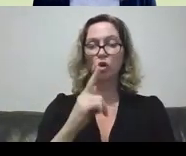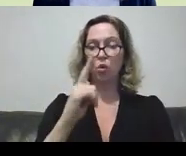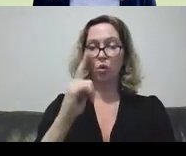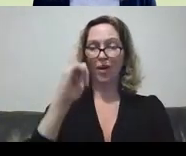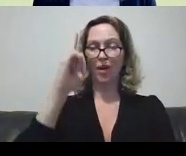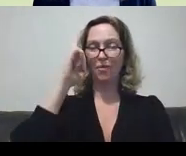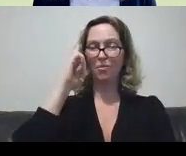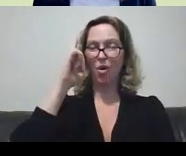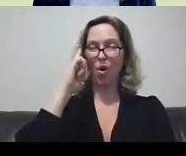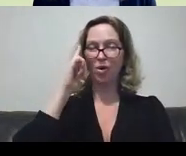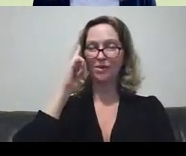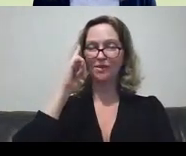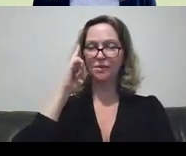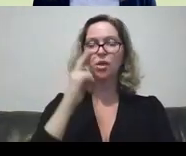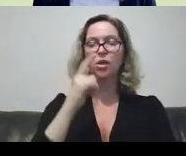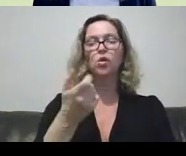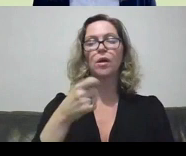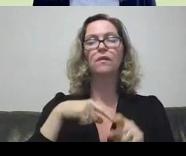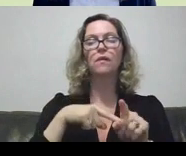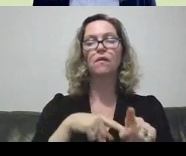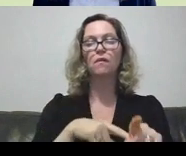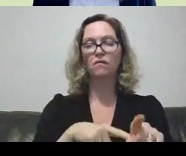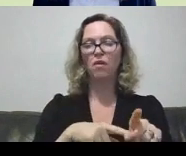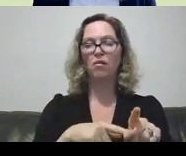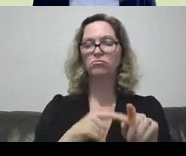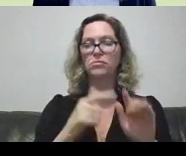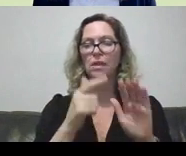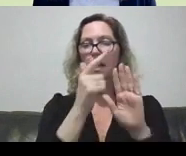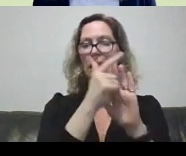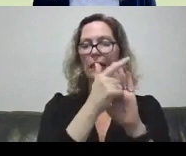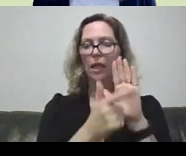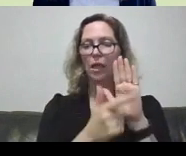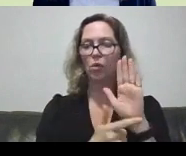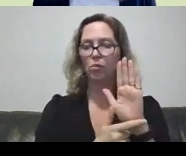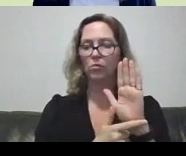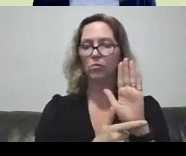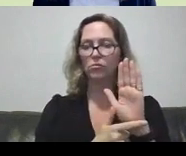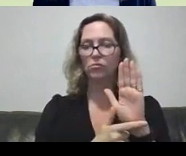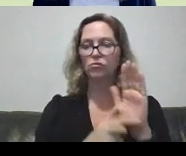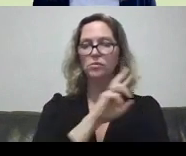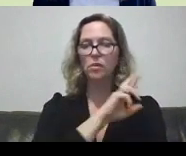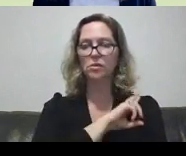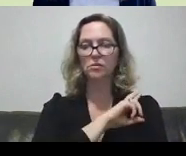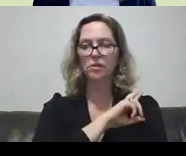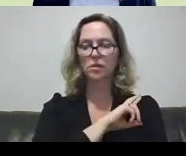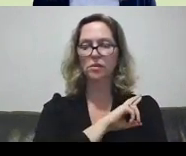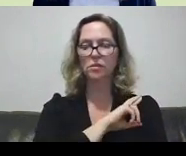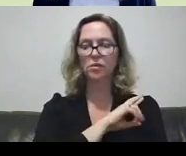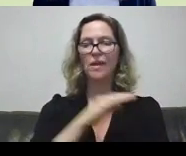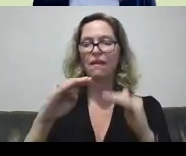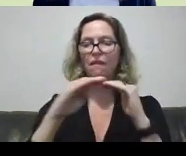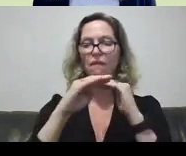meet as I said with ATO and fair work etc come along to one of our